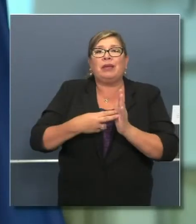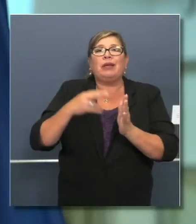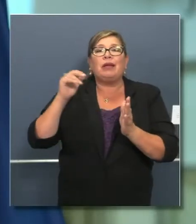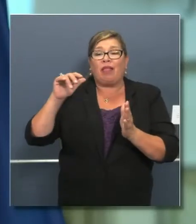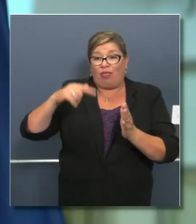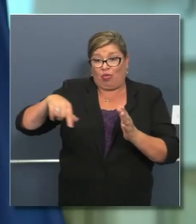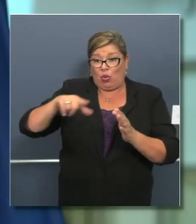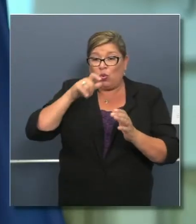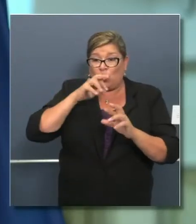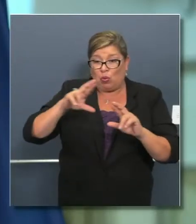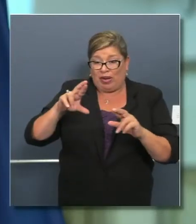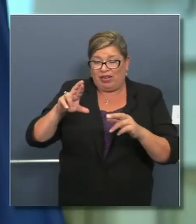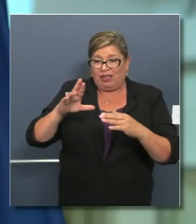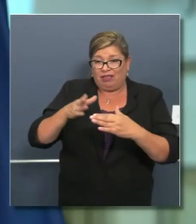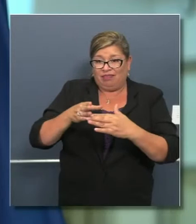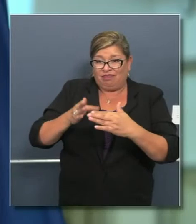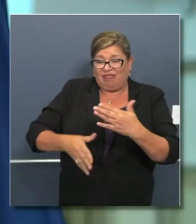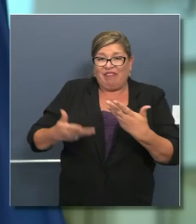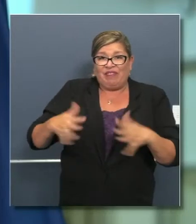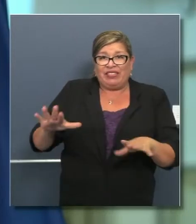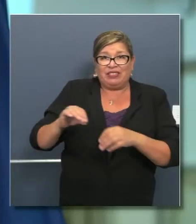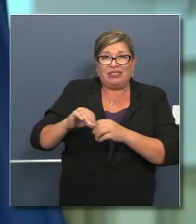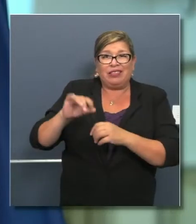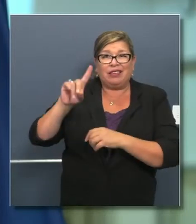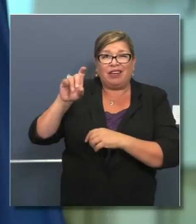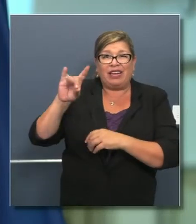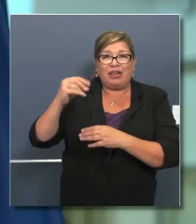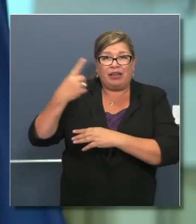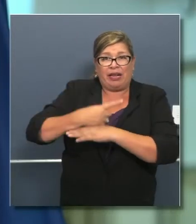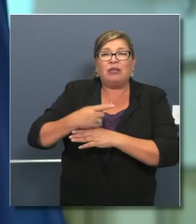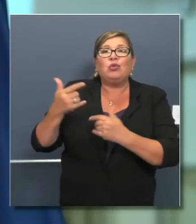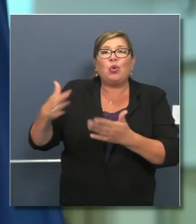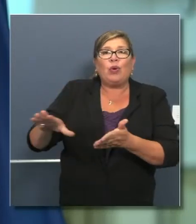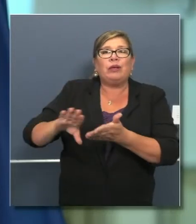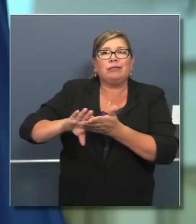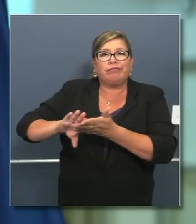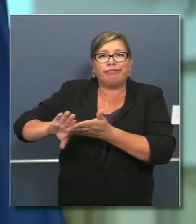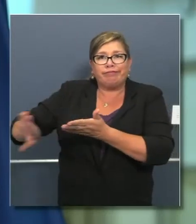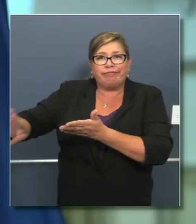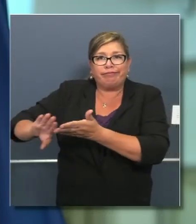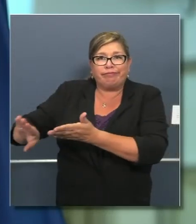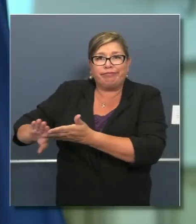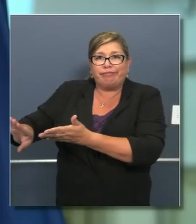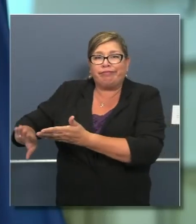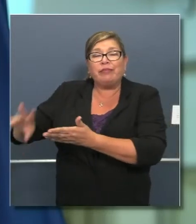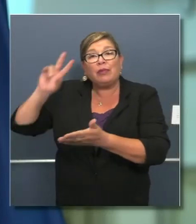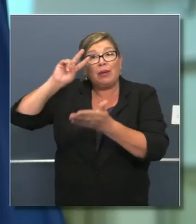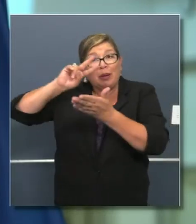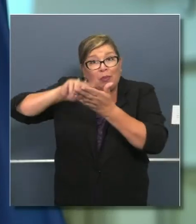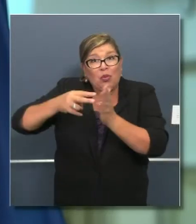that we moved out in a very deliberative manner and we did that to what we refer to as decompress